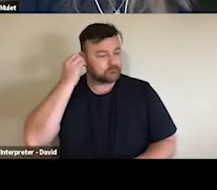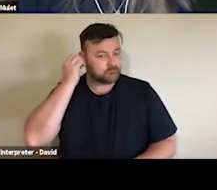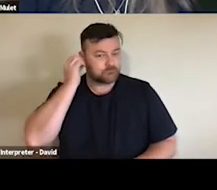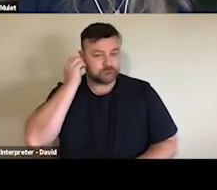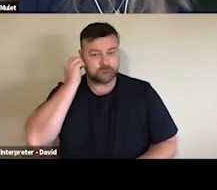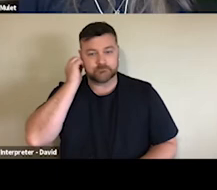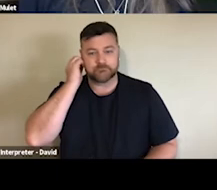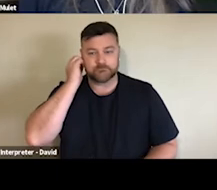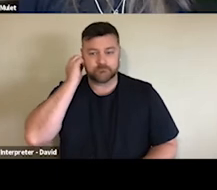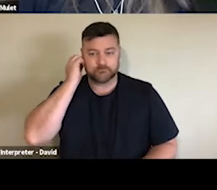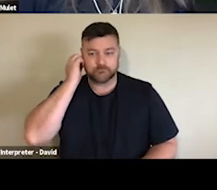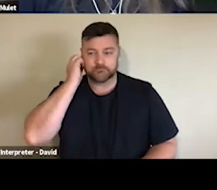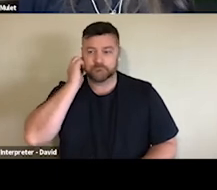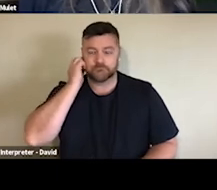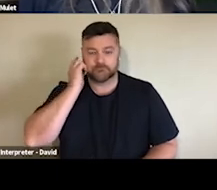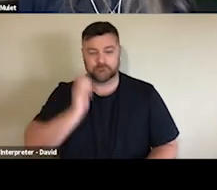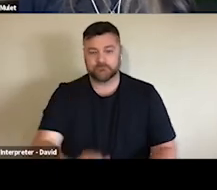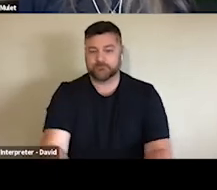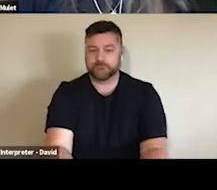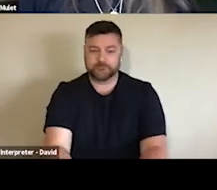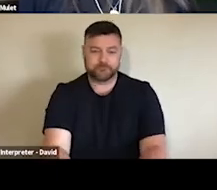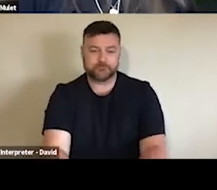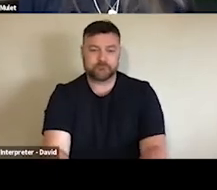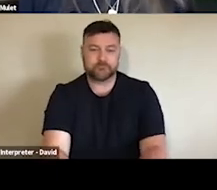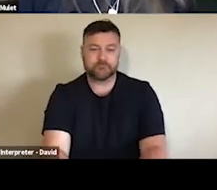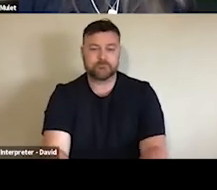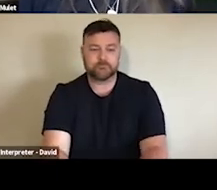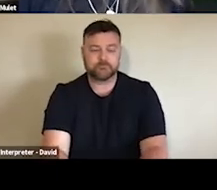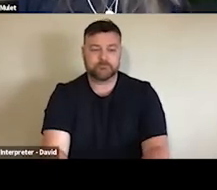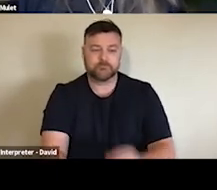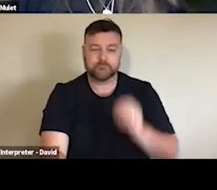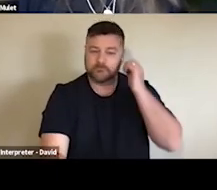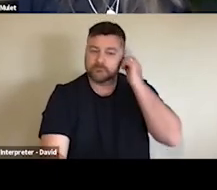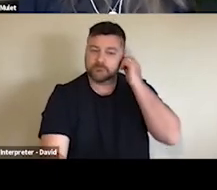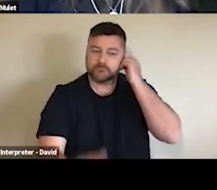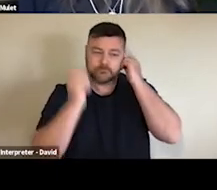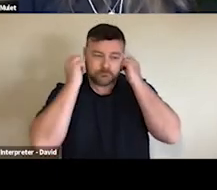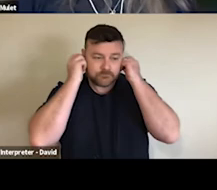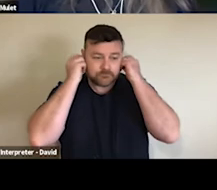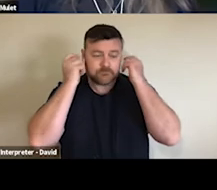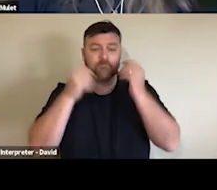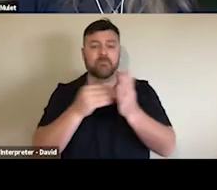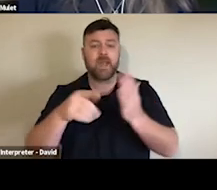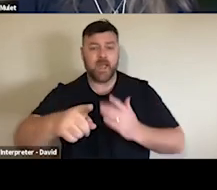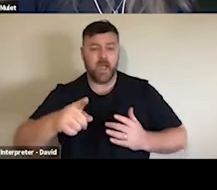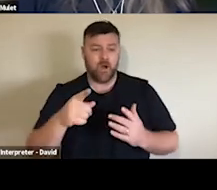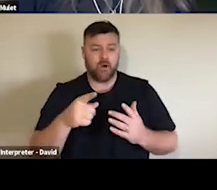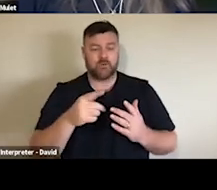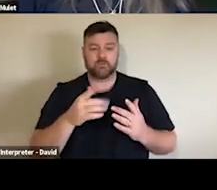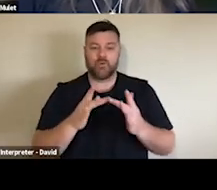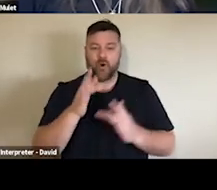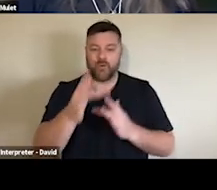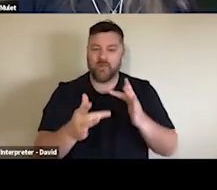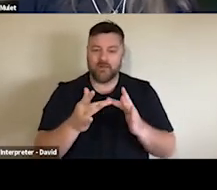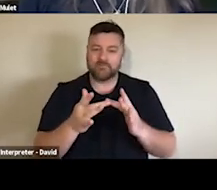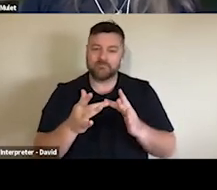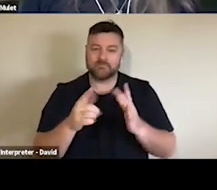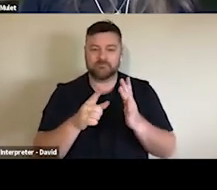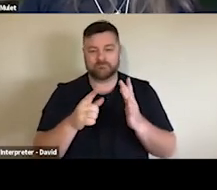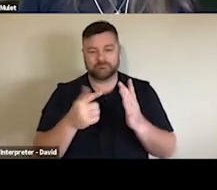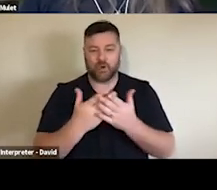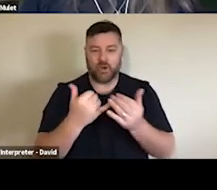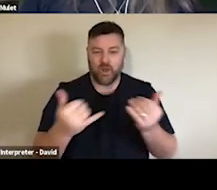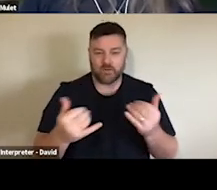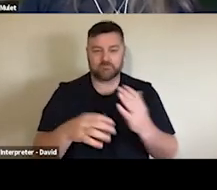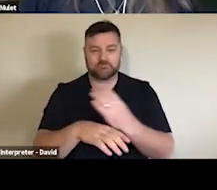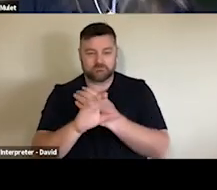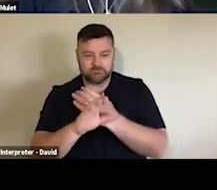arrangements in order to make digital distribution options financially viable for the Opera House